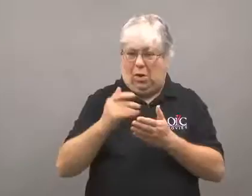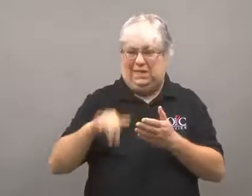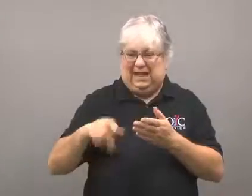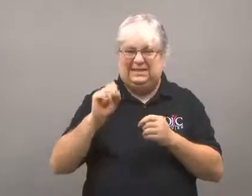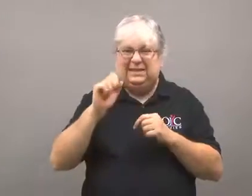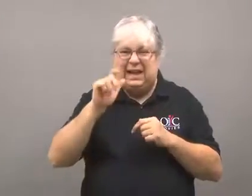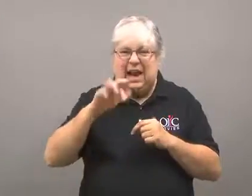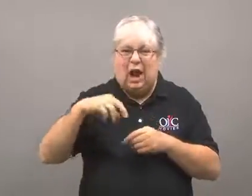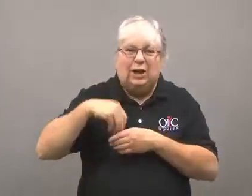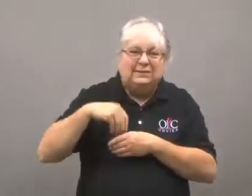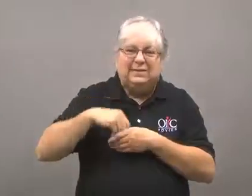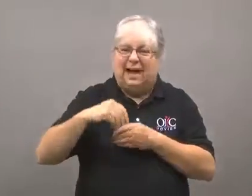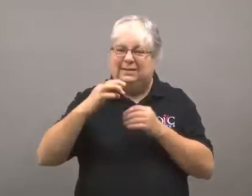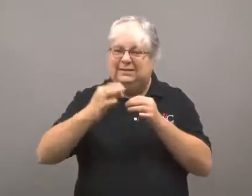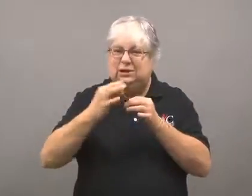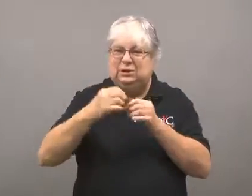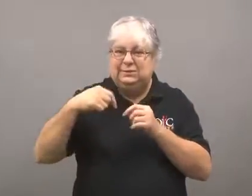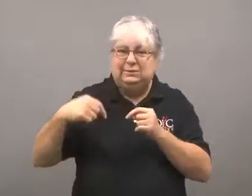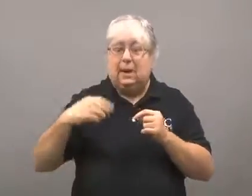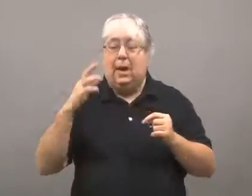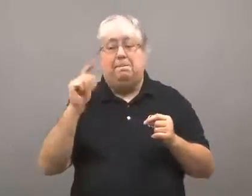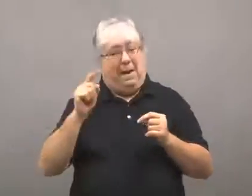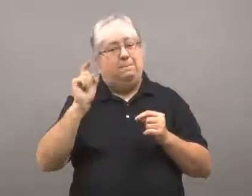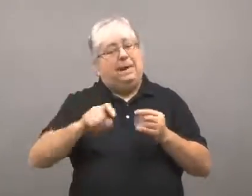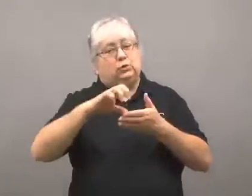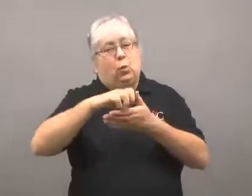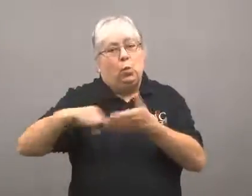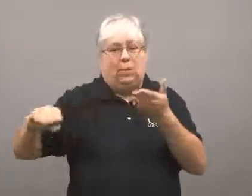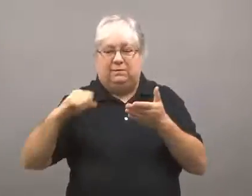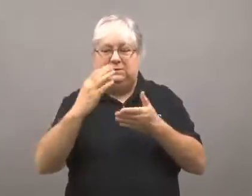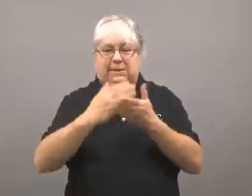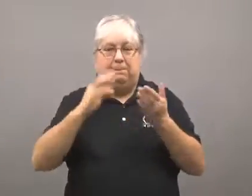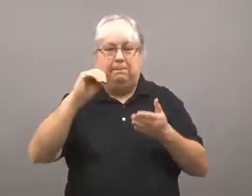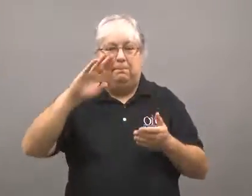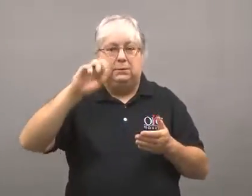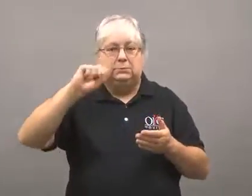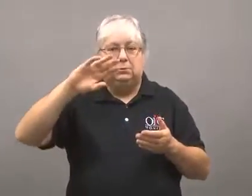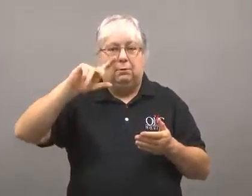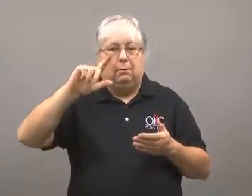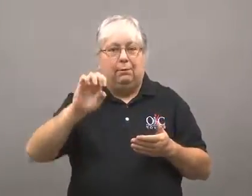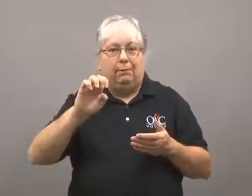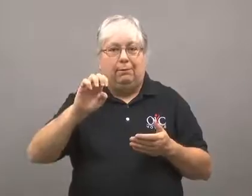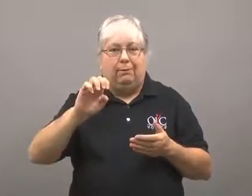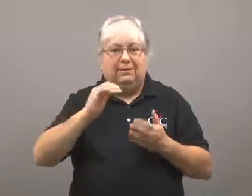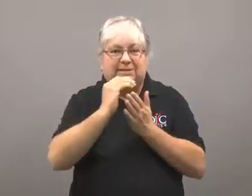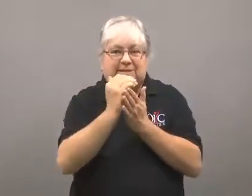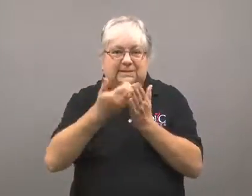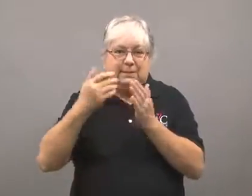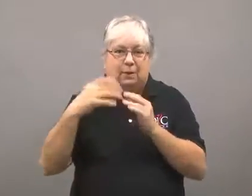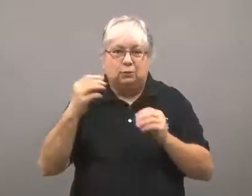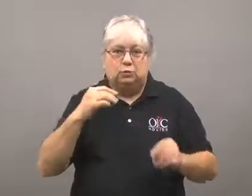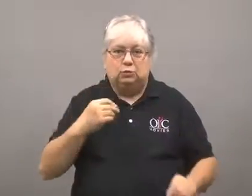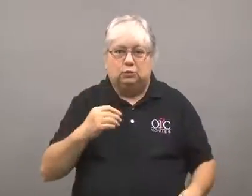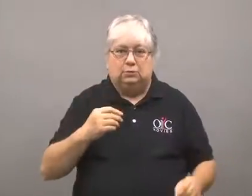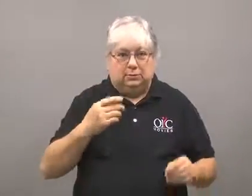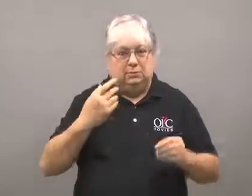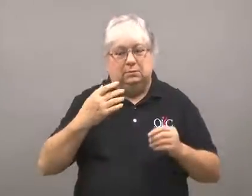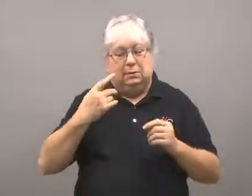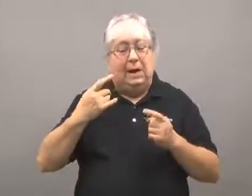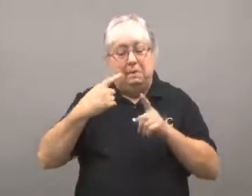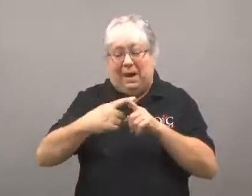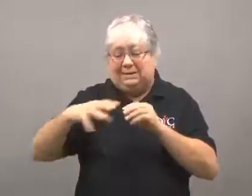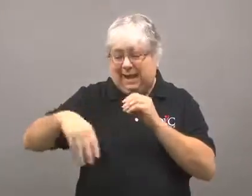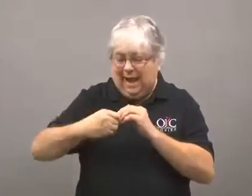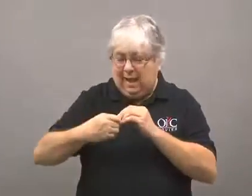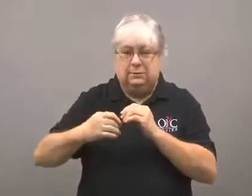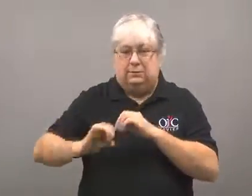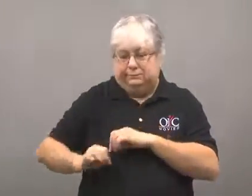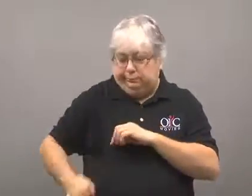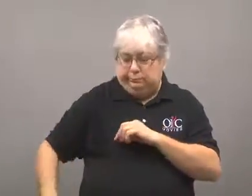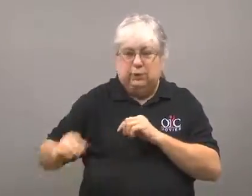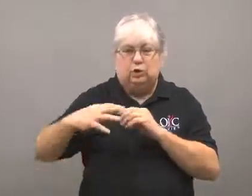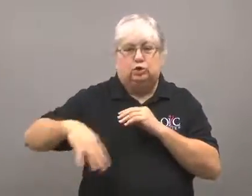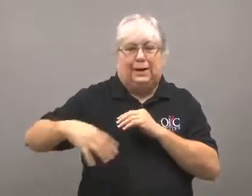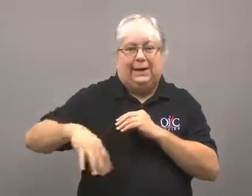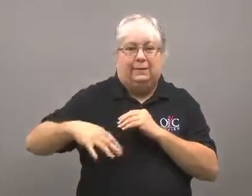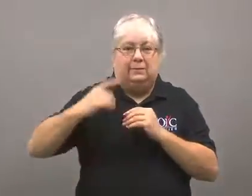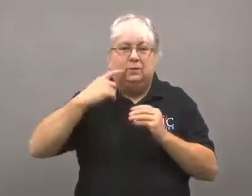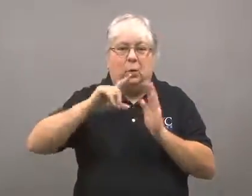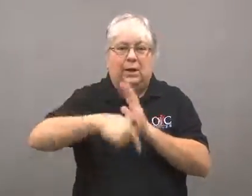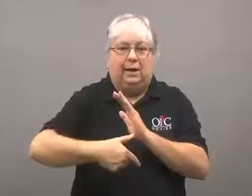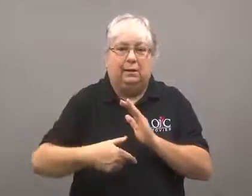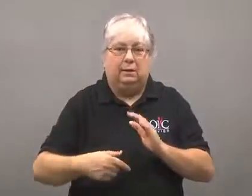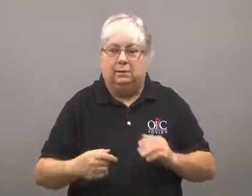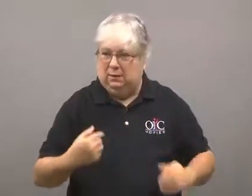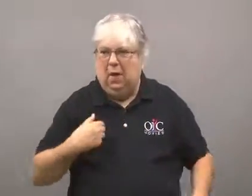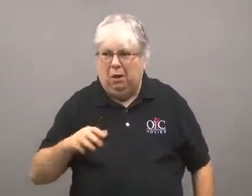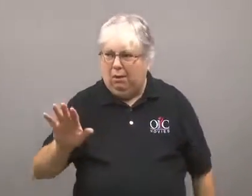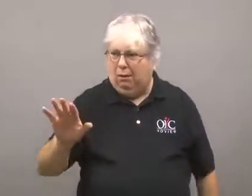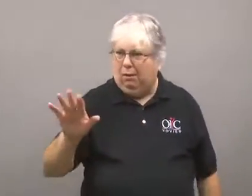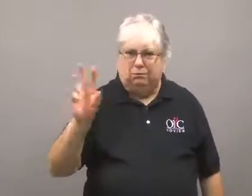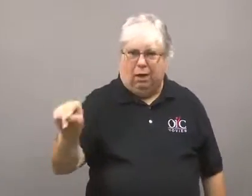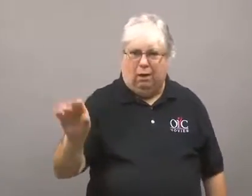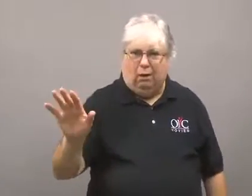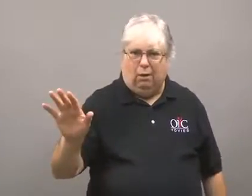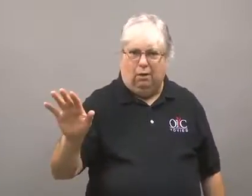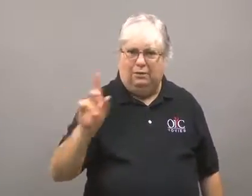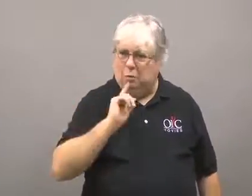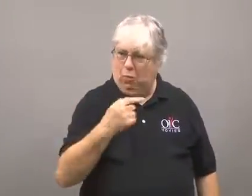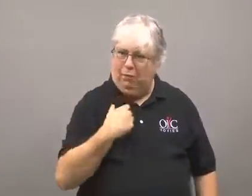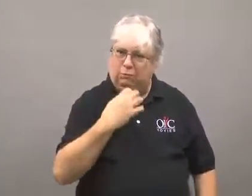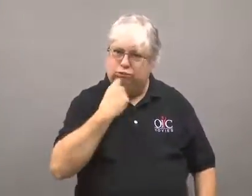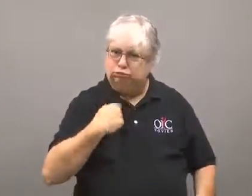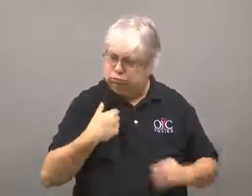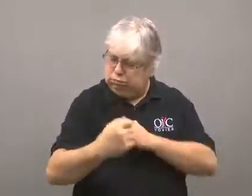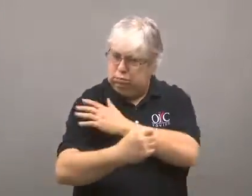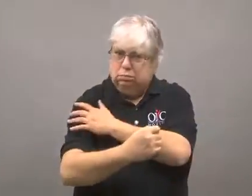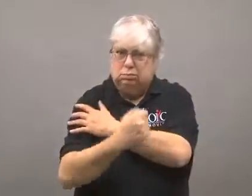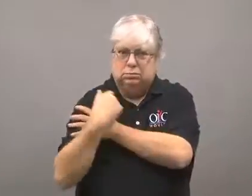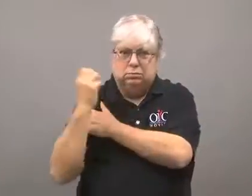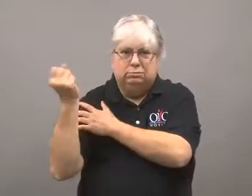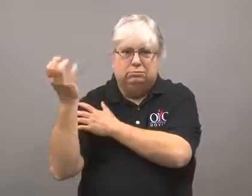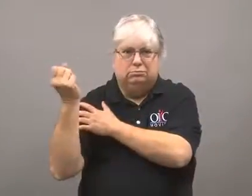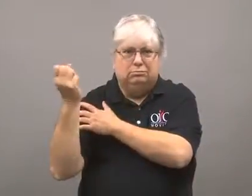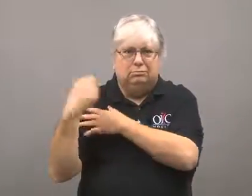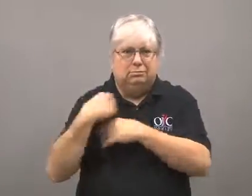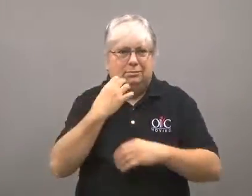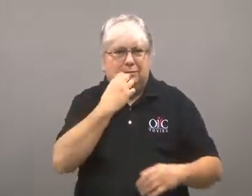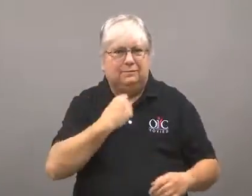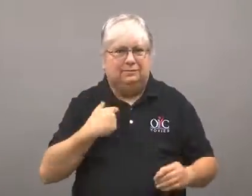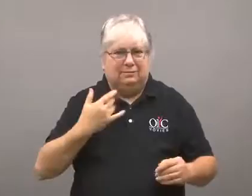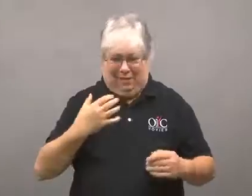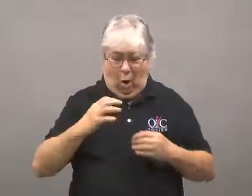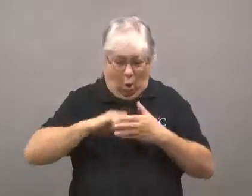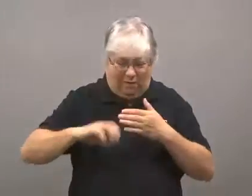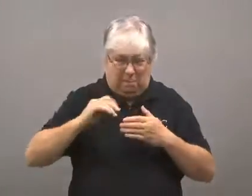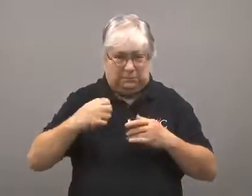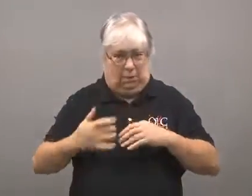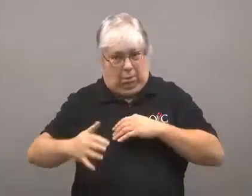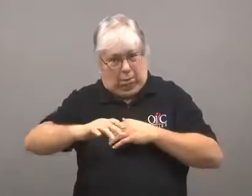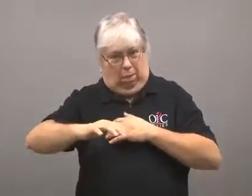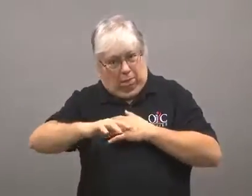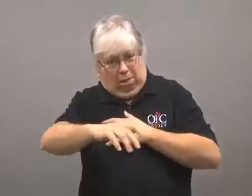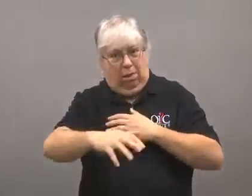I went to the specialist, and he said the scar tissue and stitches could all be removed. But it would involve removing some muscle as well and a drain.